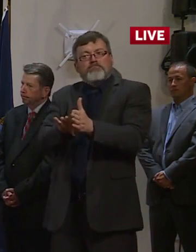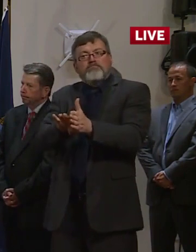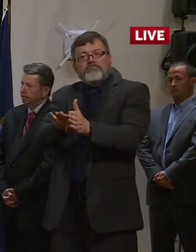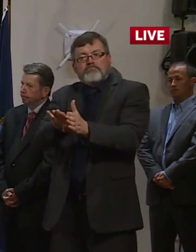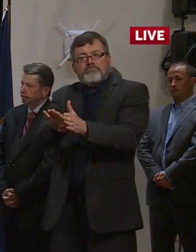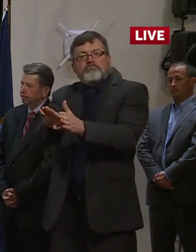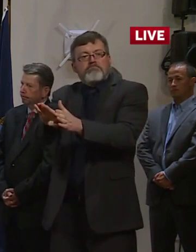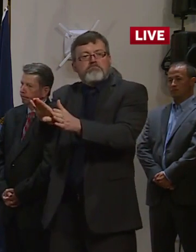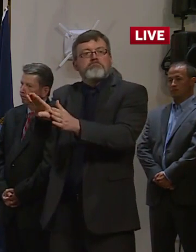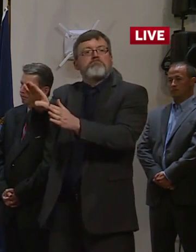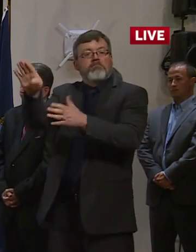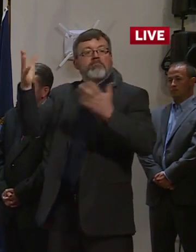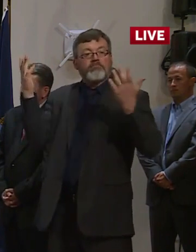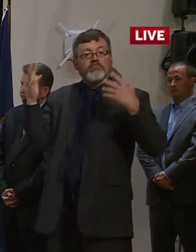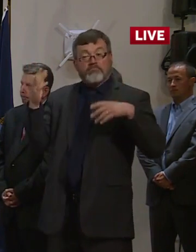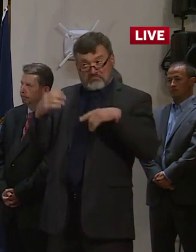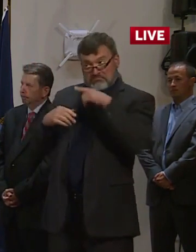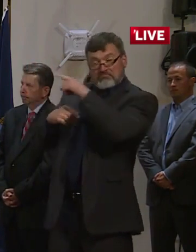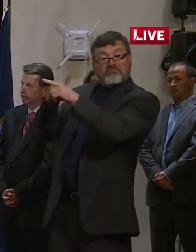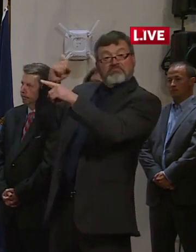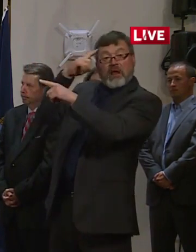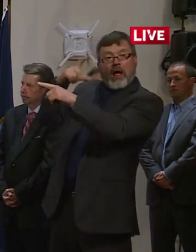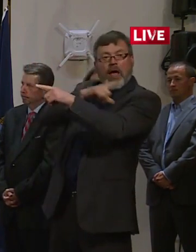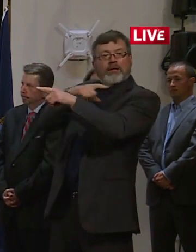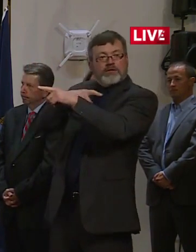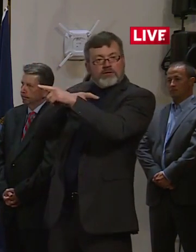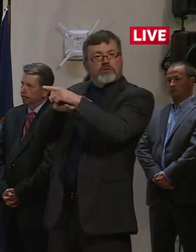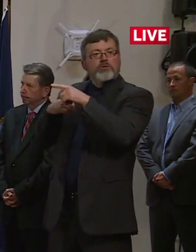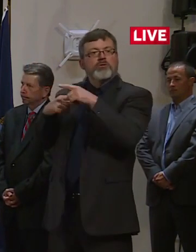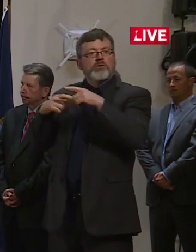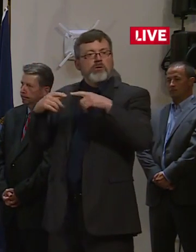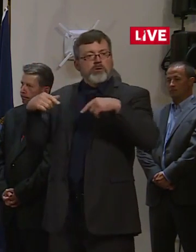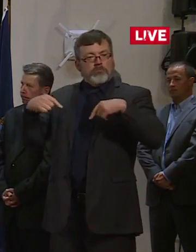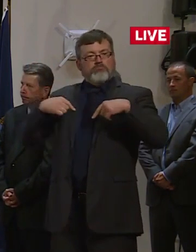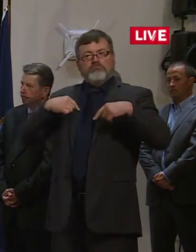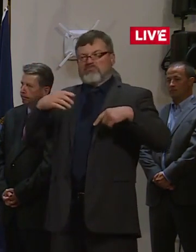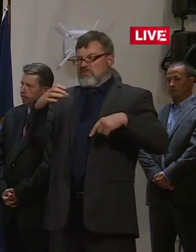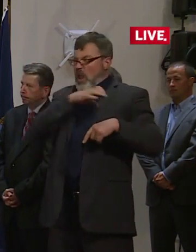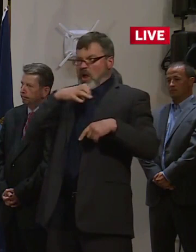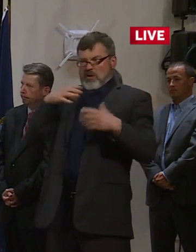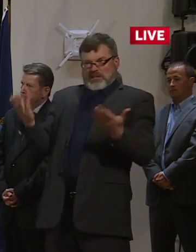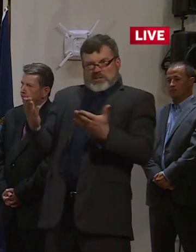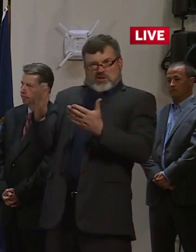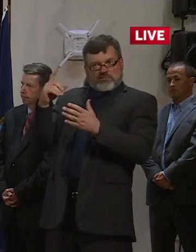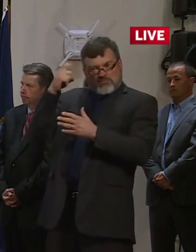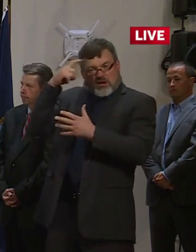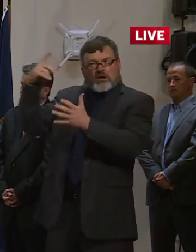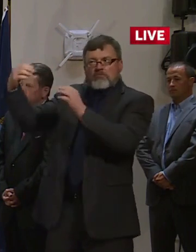PUTTING PEOPLE BACK TO WORK AND KIDS BACK TO SCHOOL.